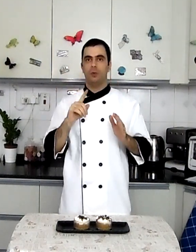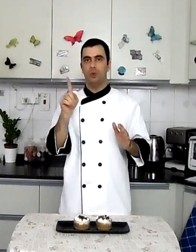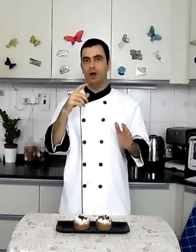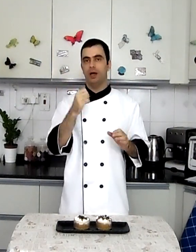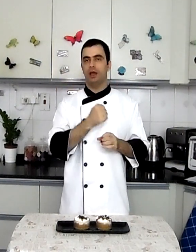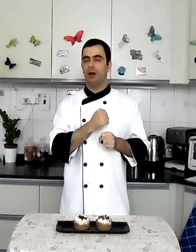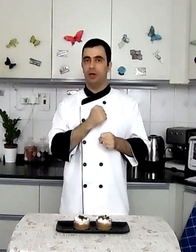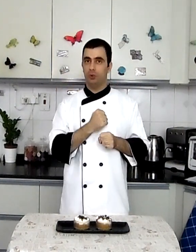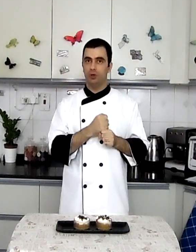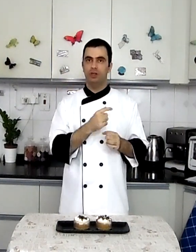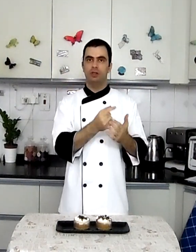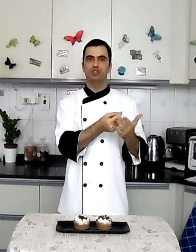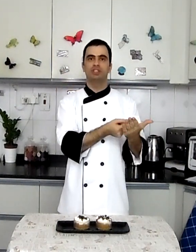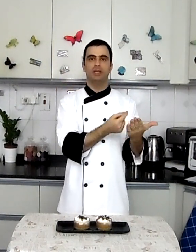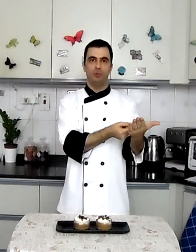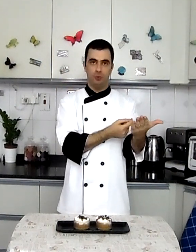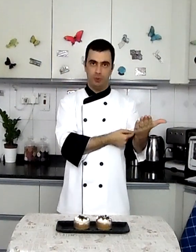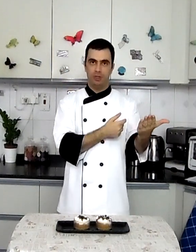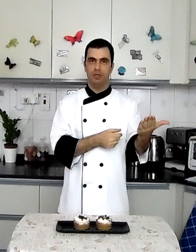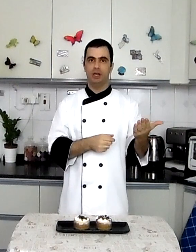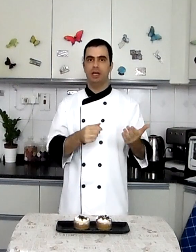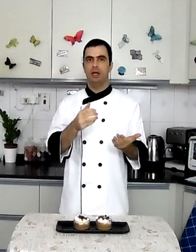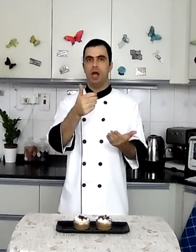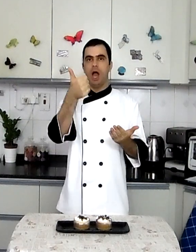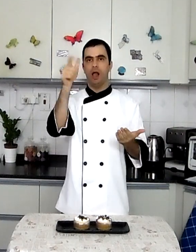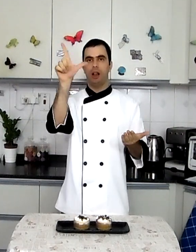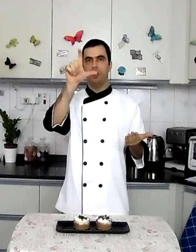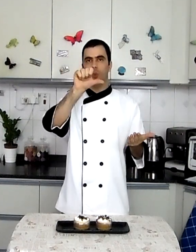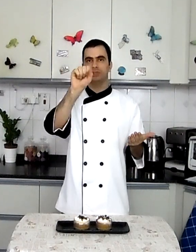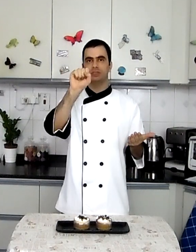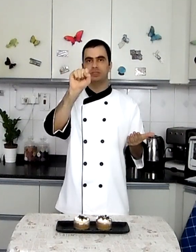and that you try to do the recipe وتجربوا تعملوا الوصفة